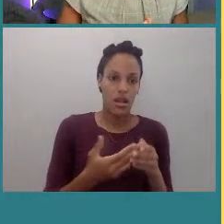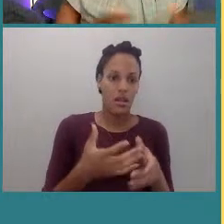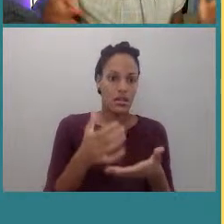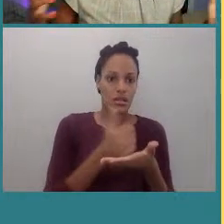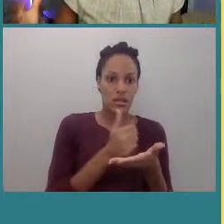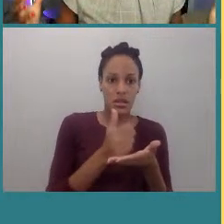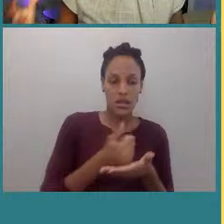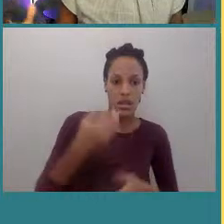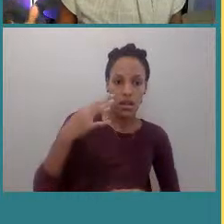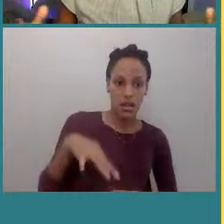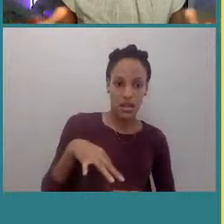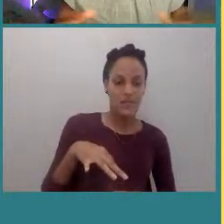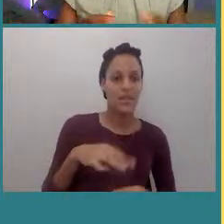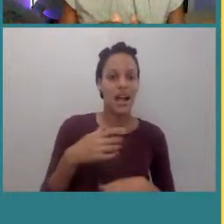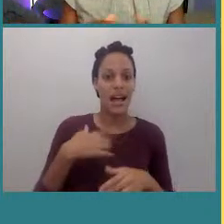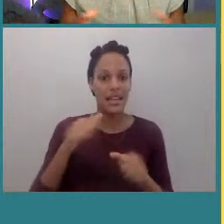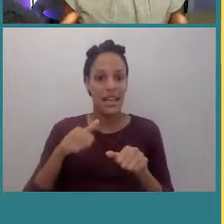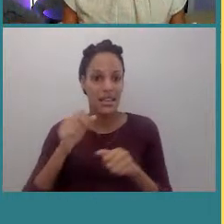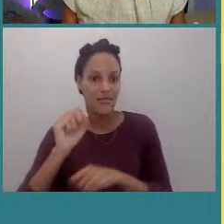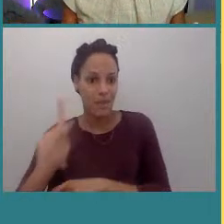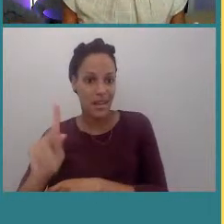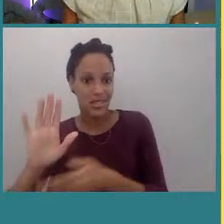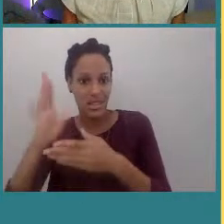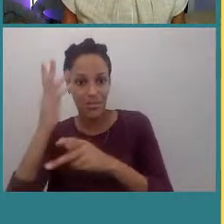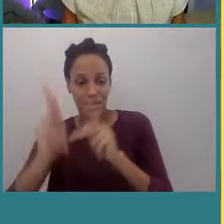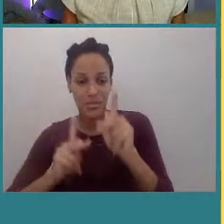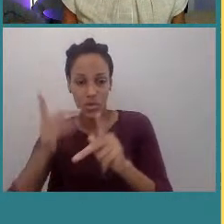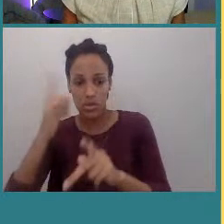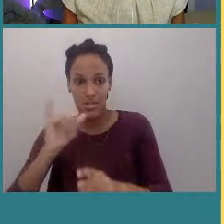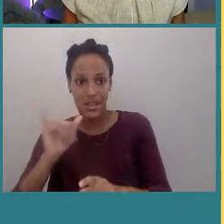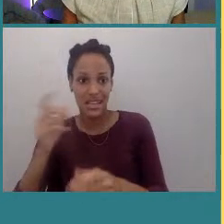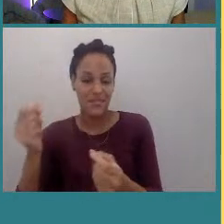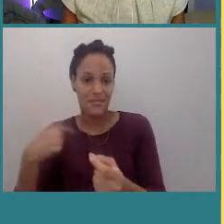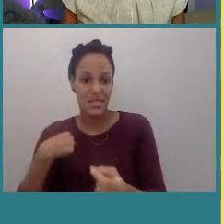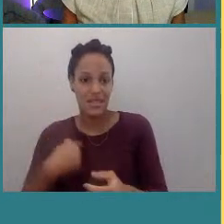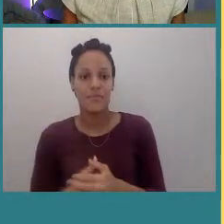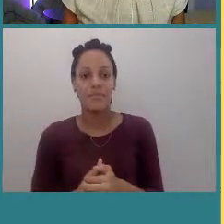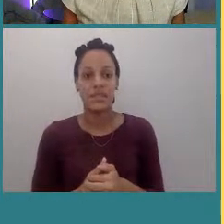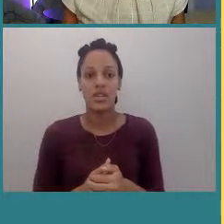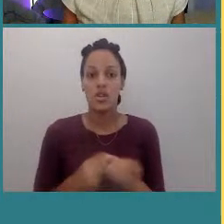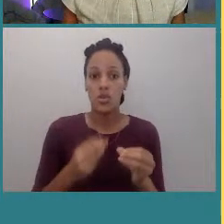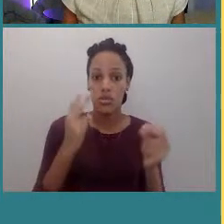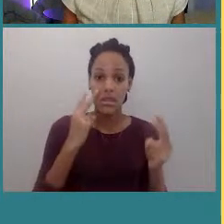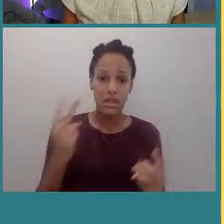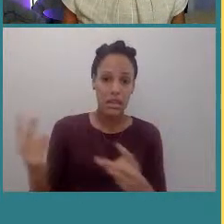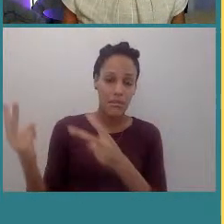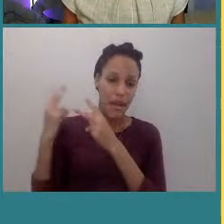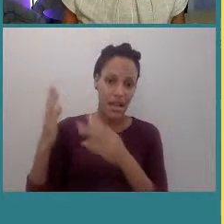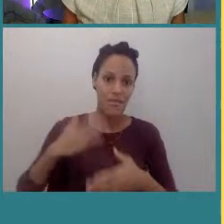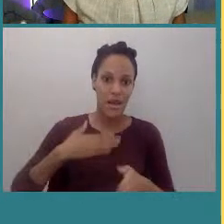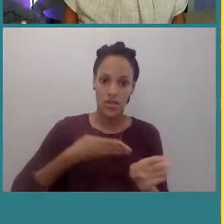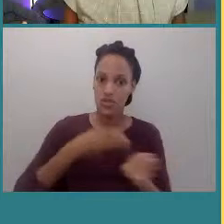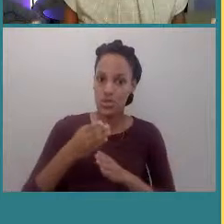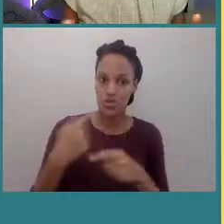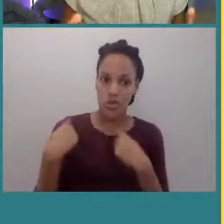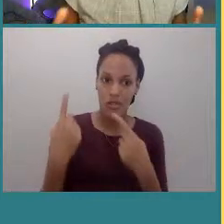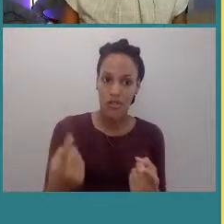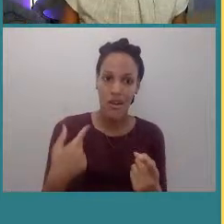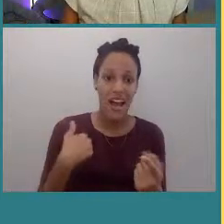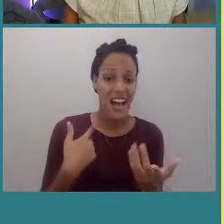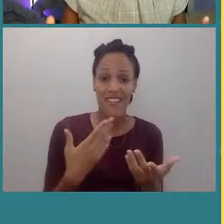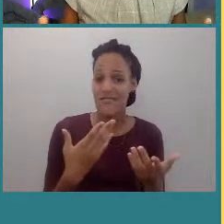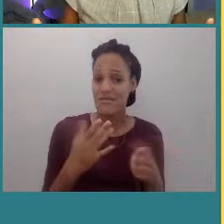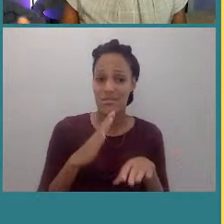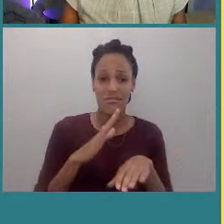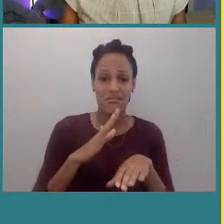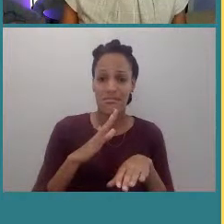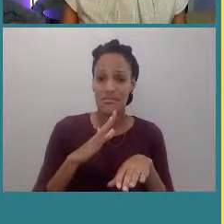When I look back on my career so far, I have been on pretty much every major media outlet